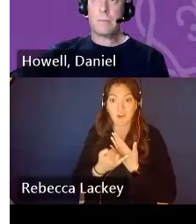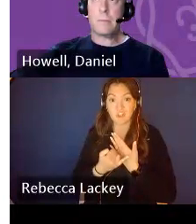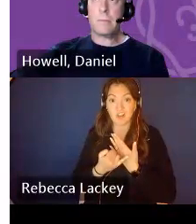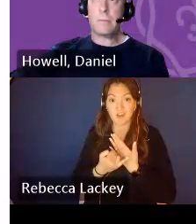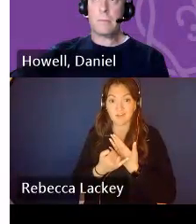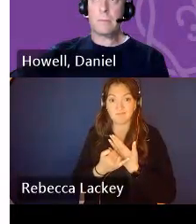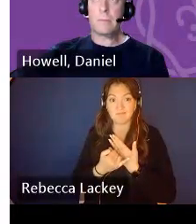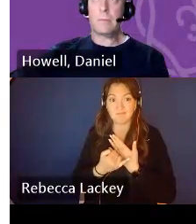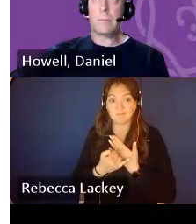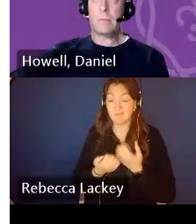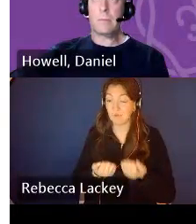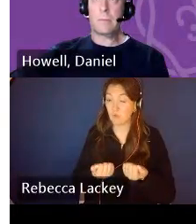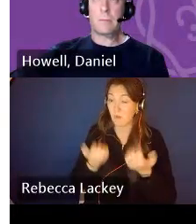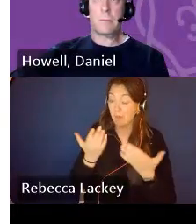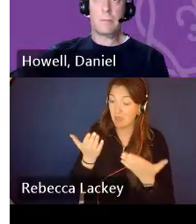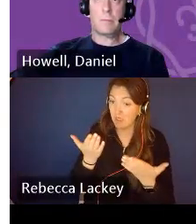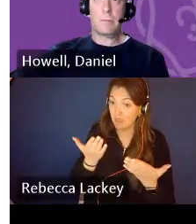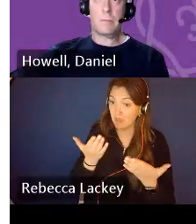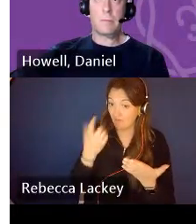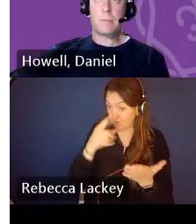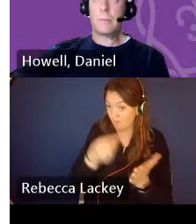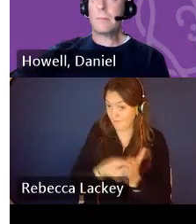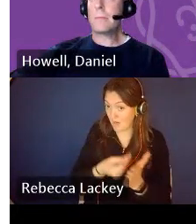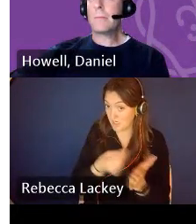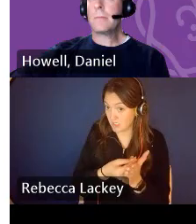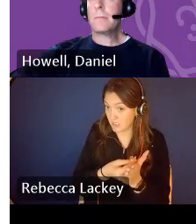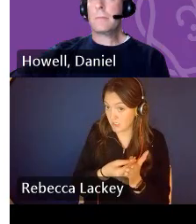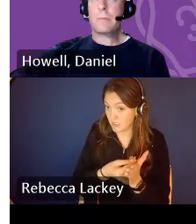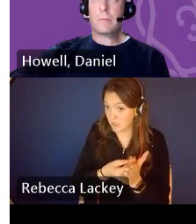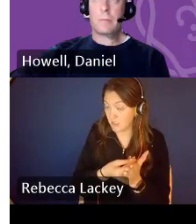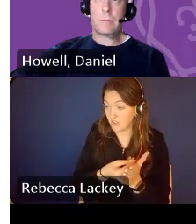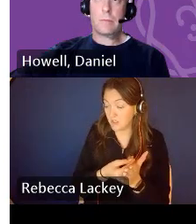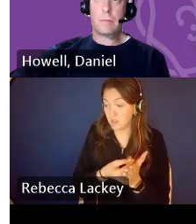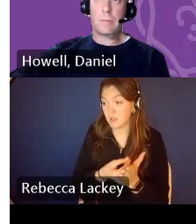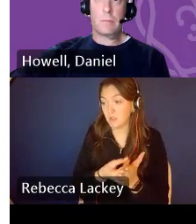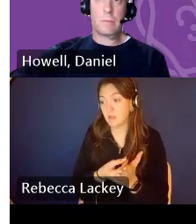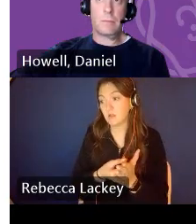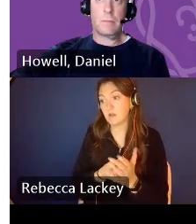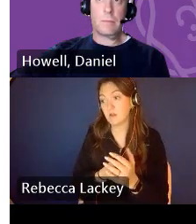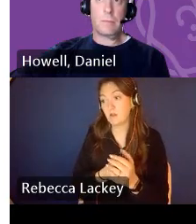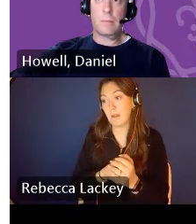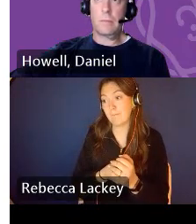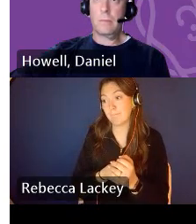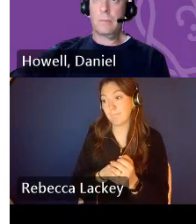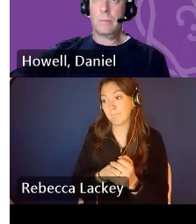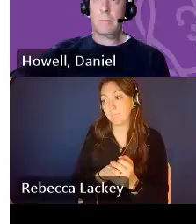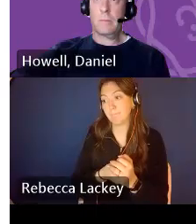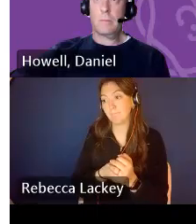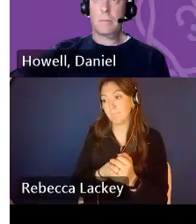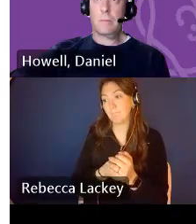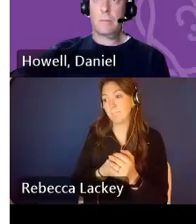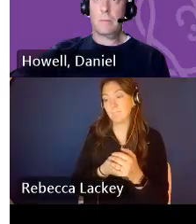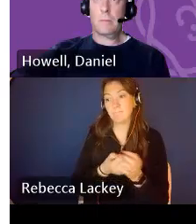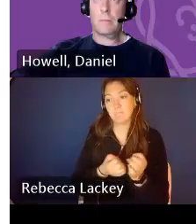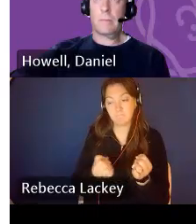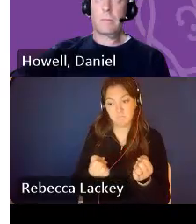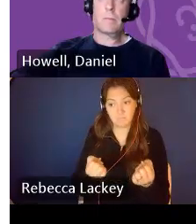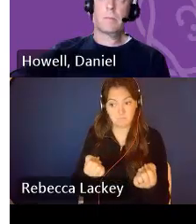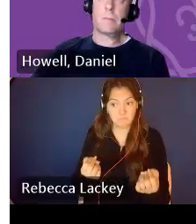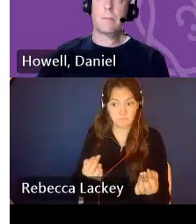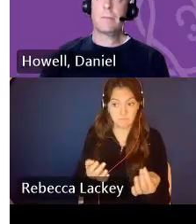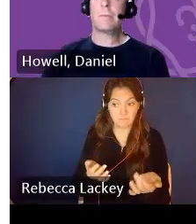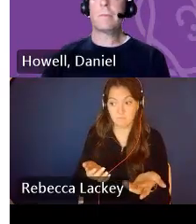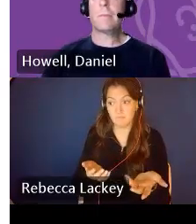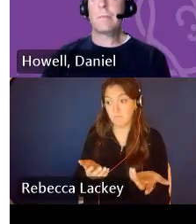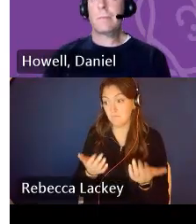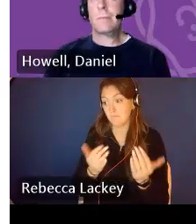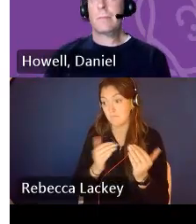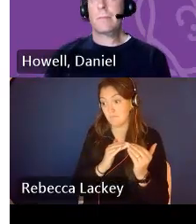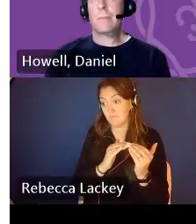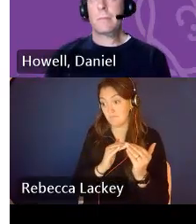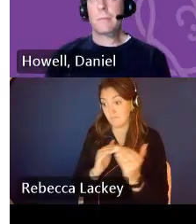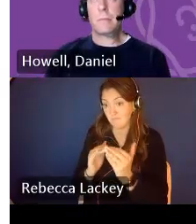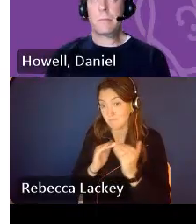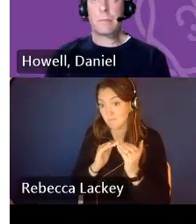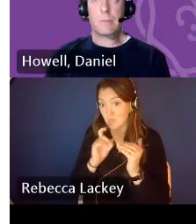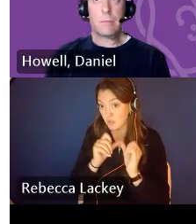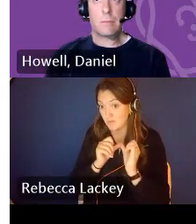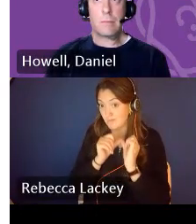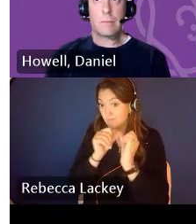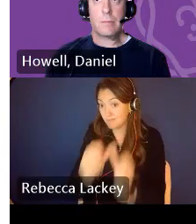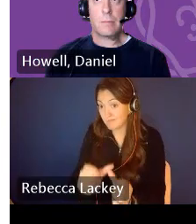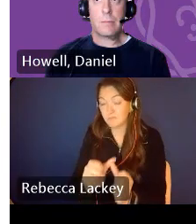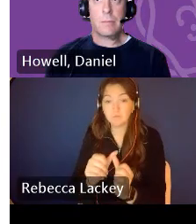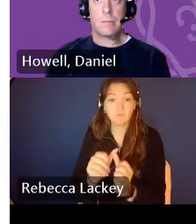um recommended for funding and um all things being equal, it should proceed without any hitch.